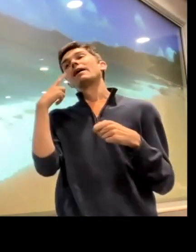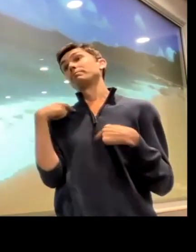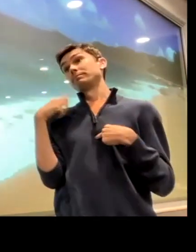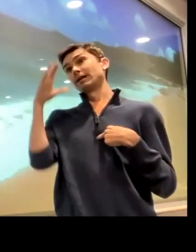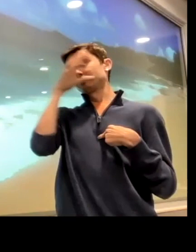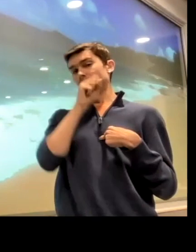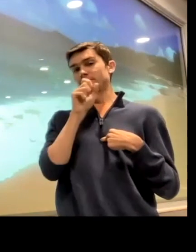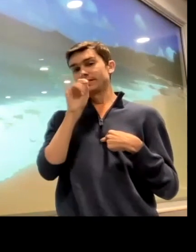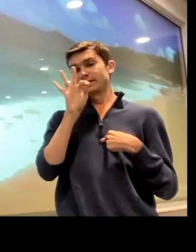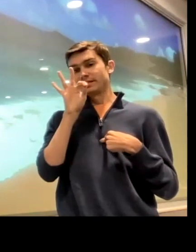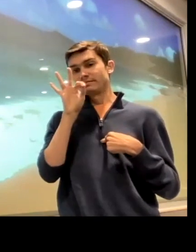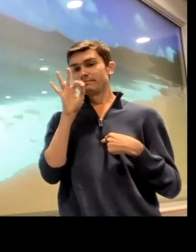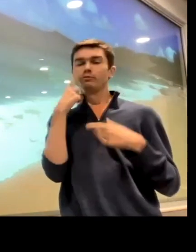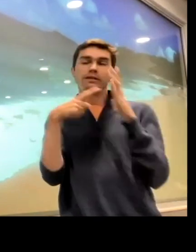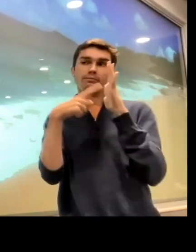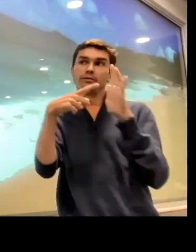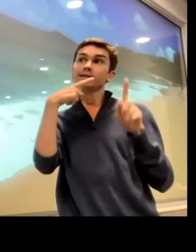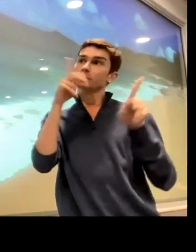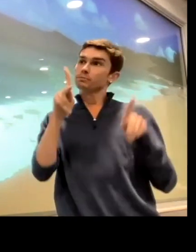I offices pretty quickly about how to pronounce that work